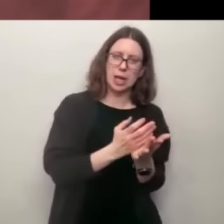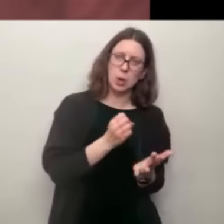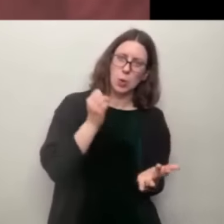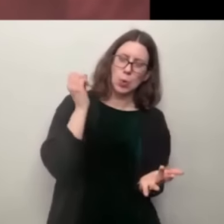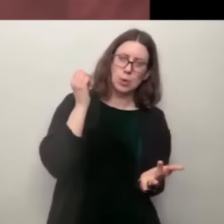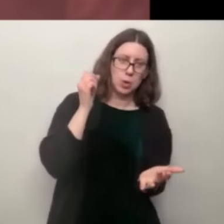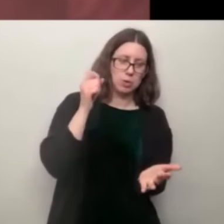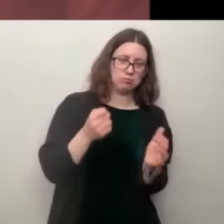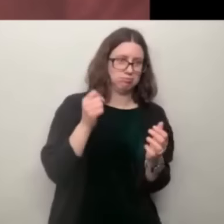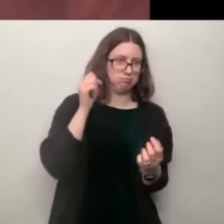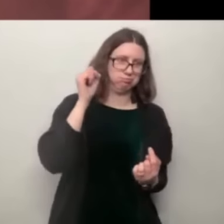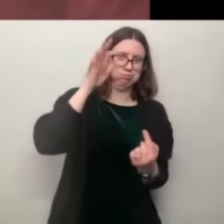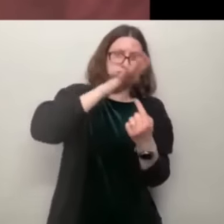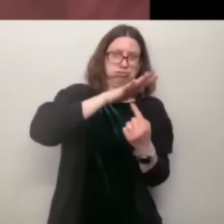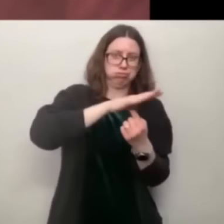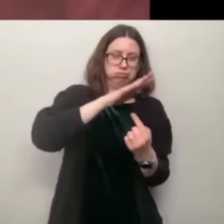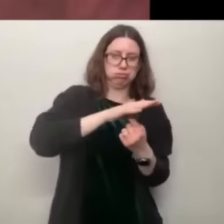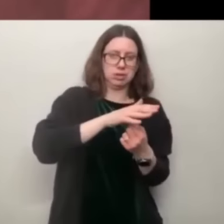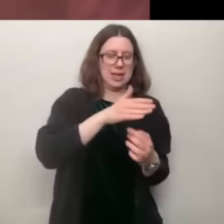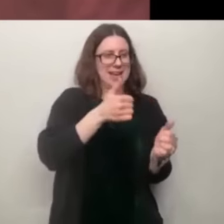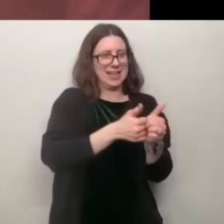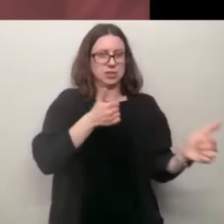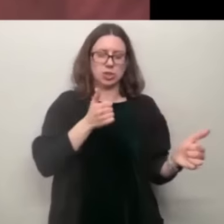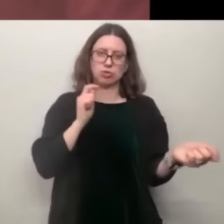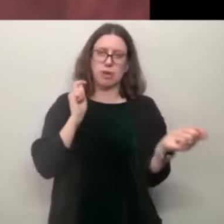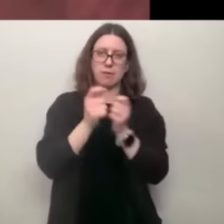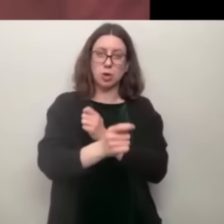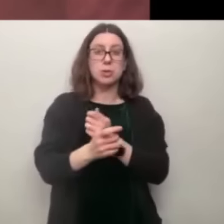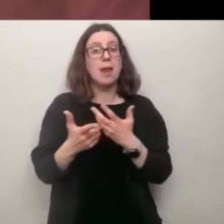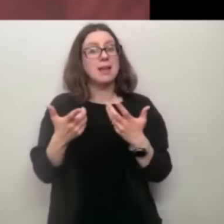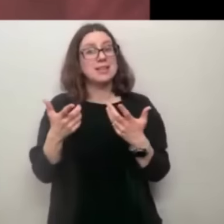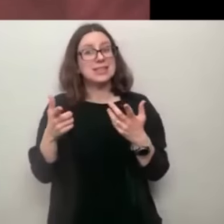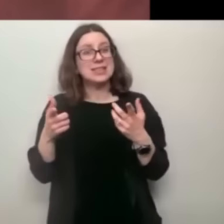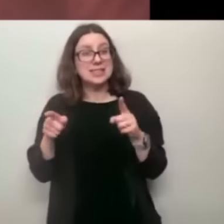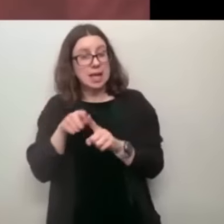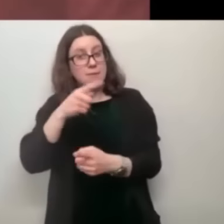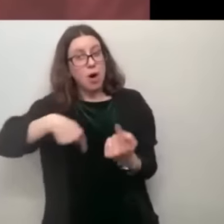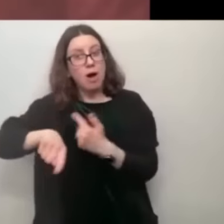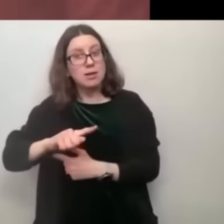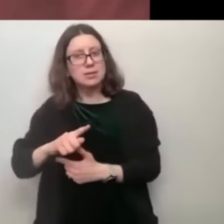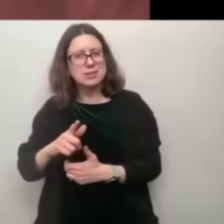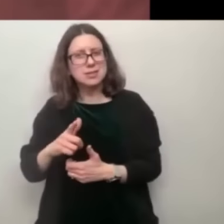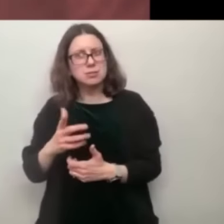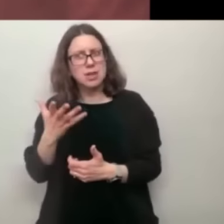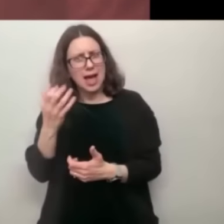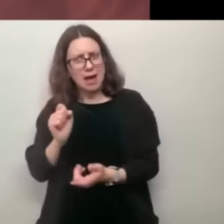of upheaval and change. It's time for us to think about what in 250 years time